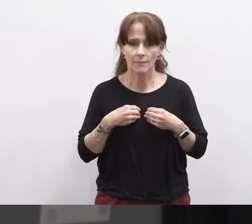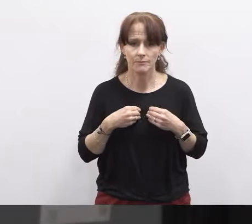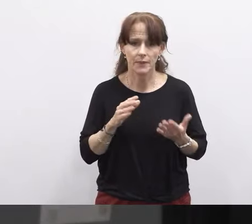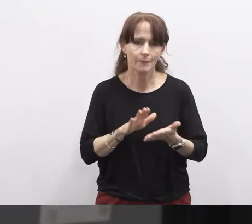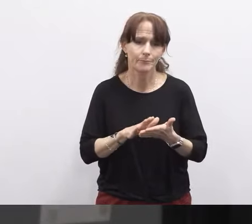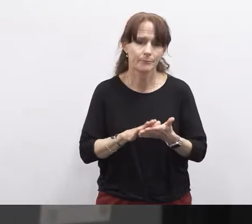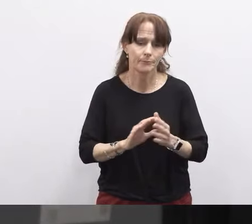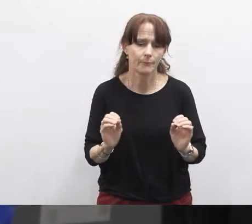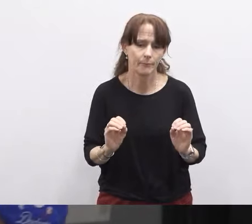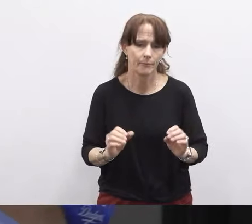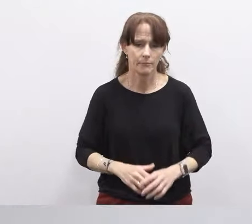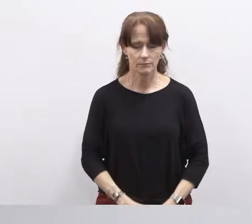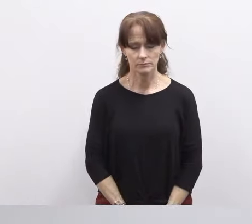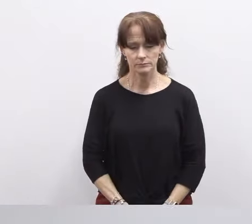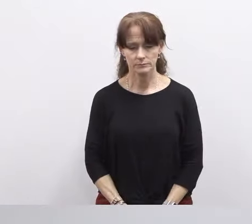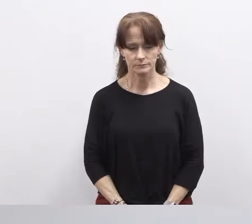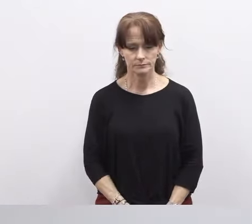Thank you.